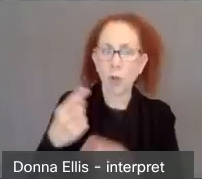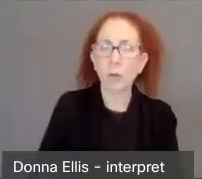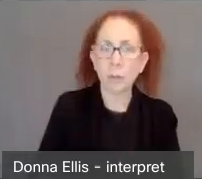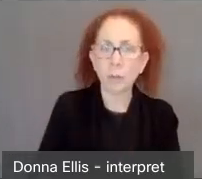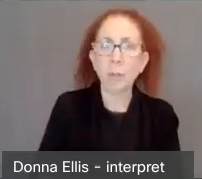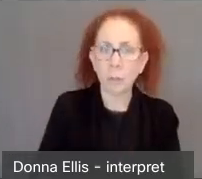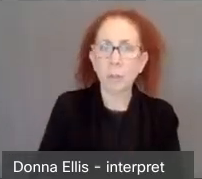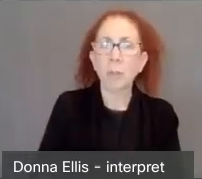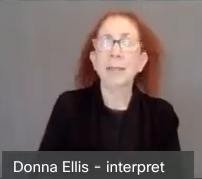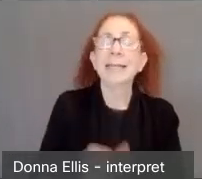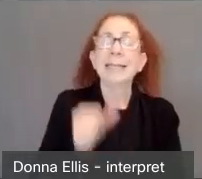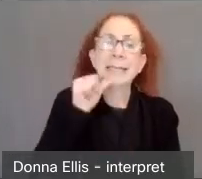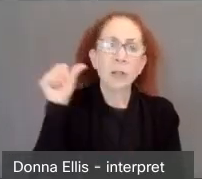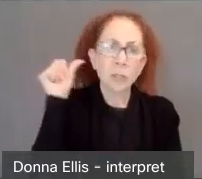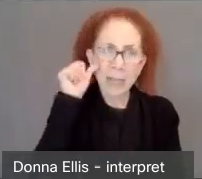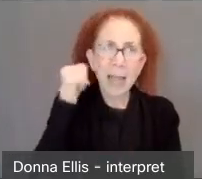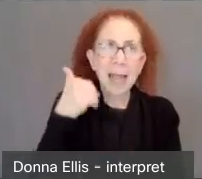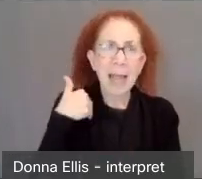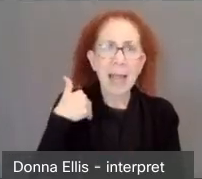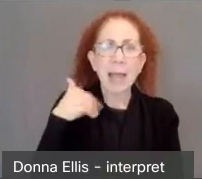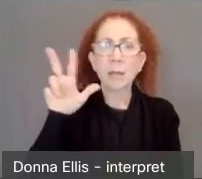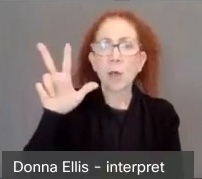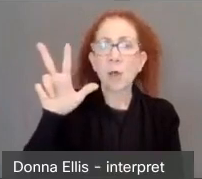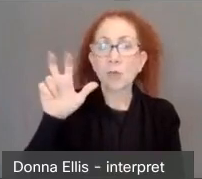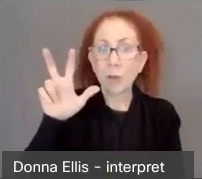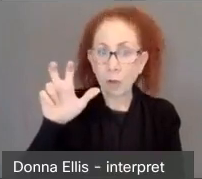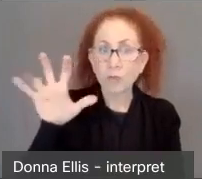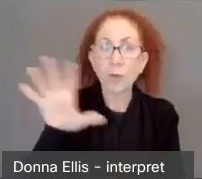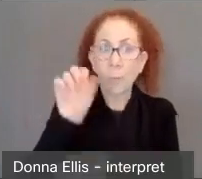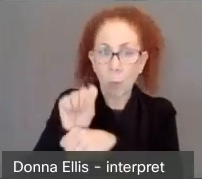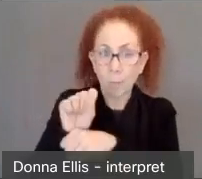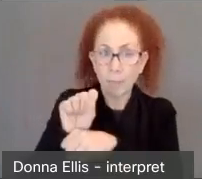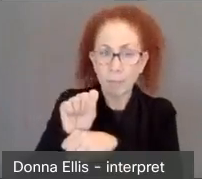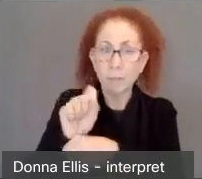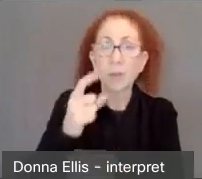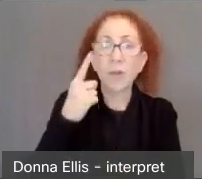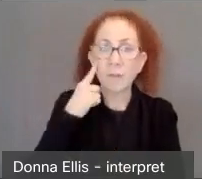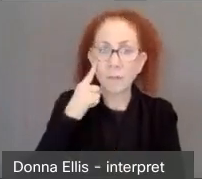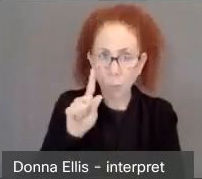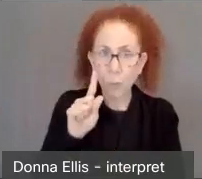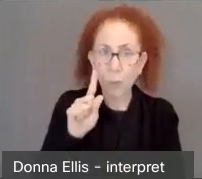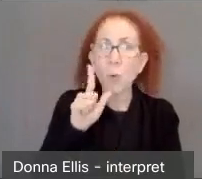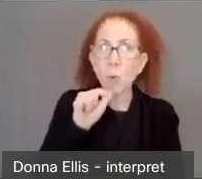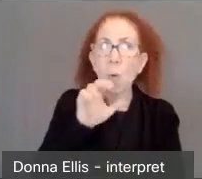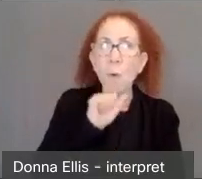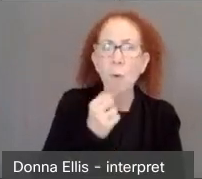Yesterday we had 300 appointments for individuals that were between 12 and 15